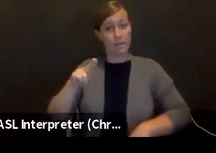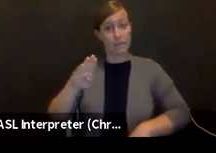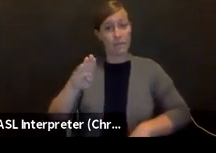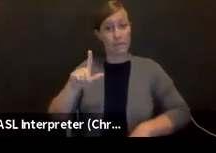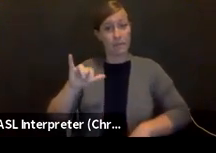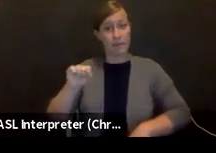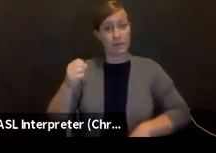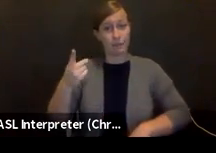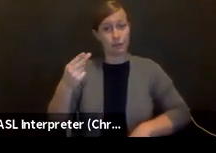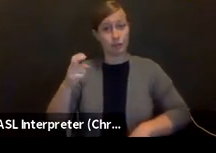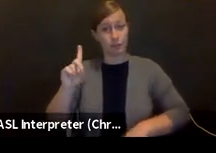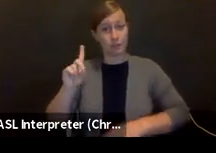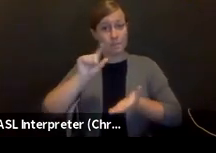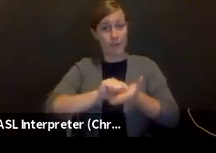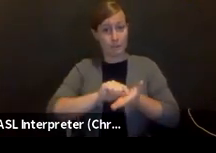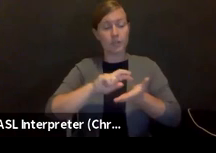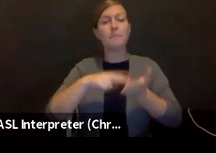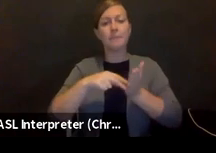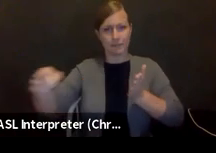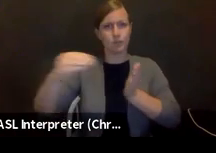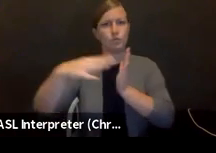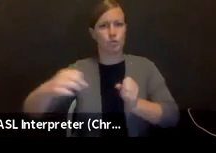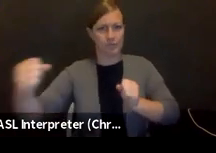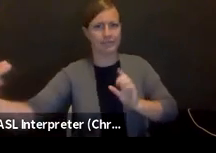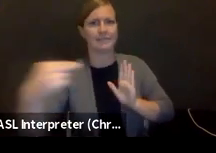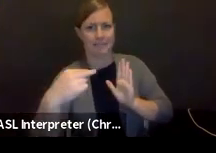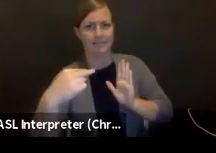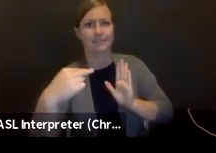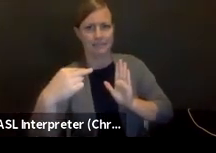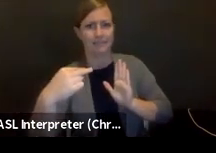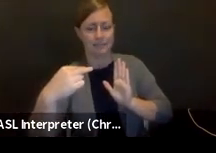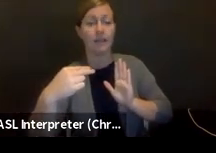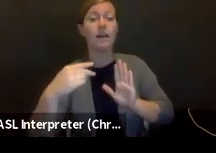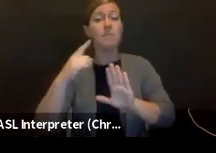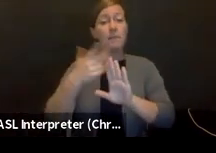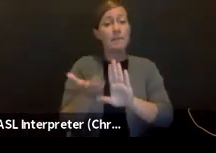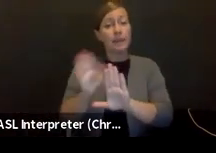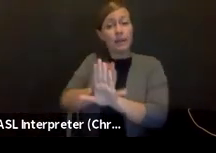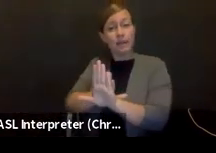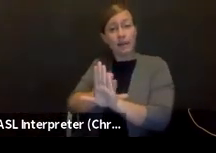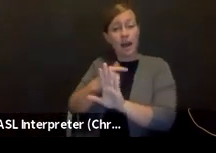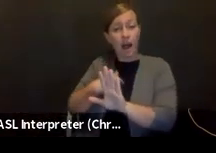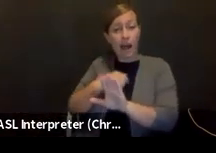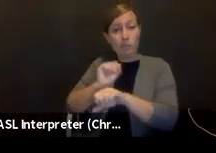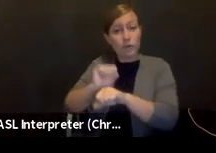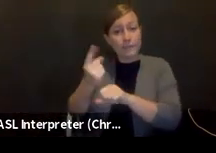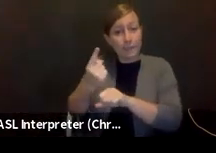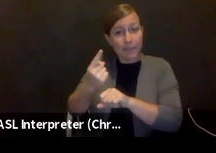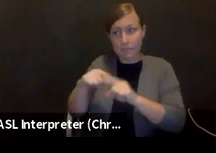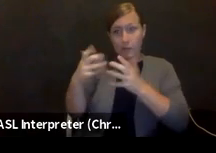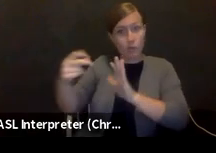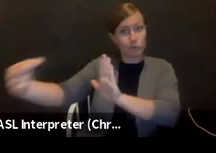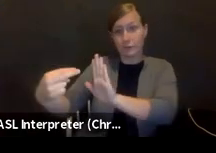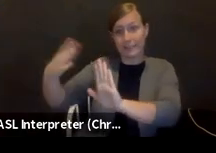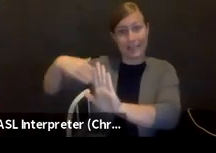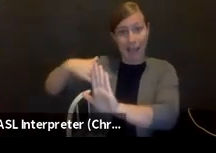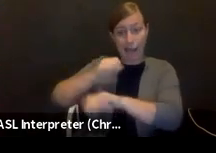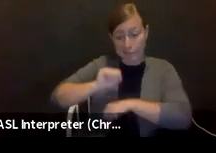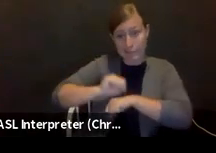ESD 189 - Amy Colburn: So I can change this to unpublished. So if I'm just working on something. Maybe I'm getting ready for even the beginning of the year and I know students are going to start being populated.